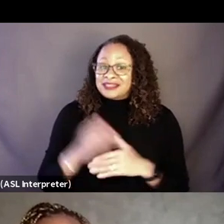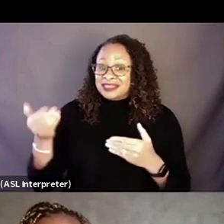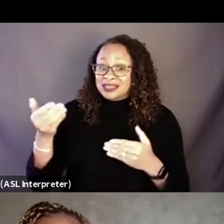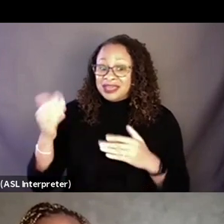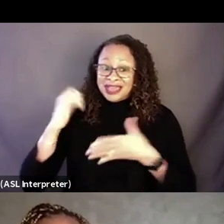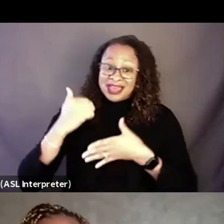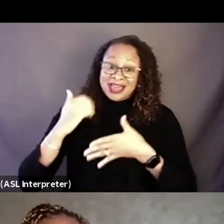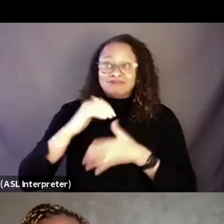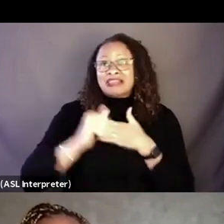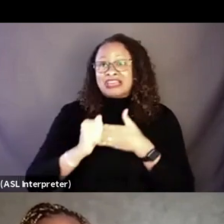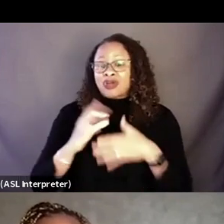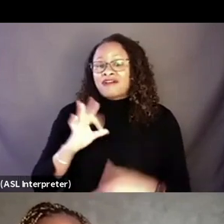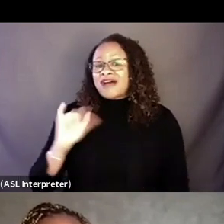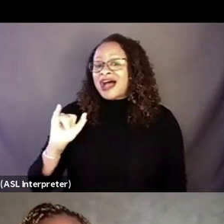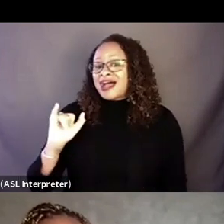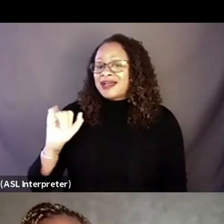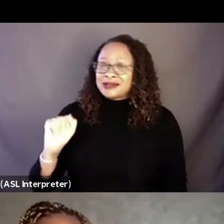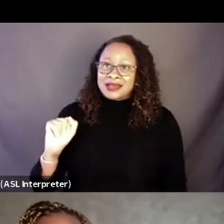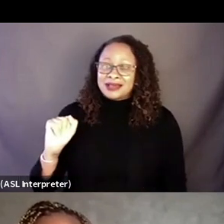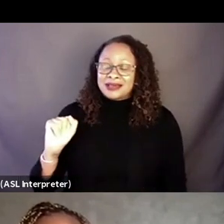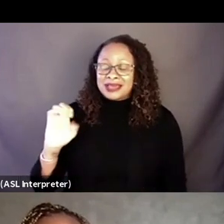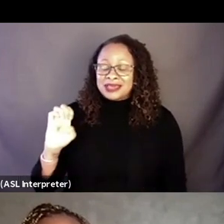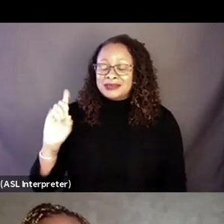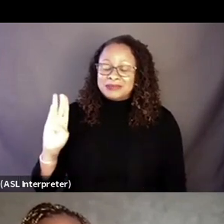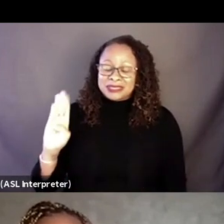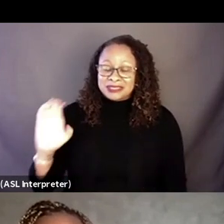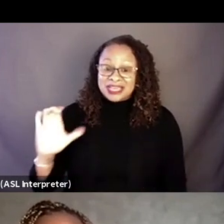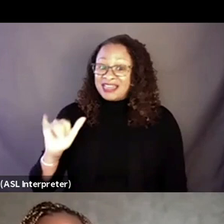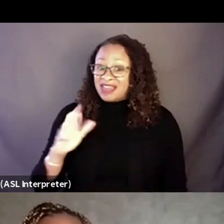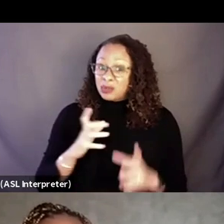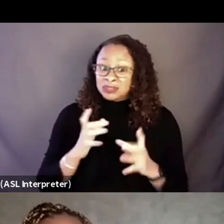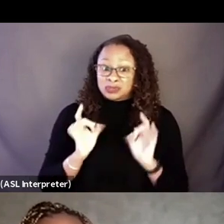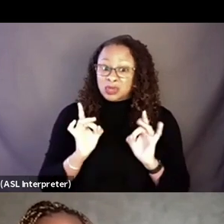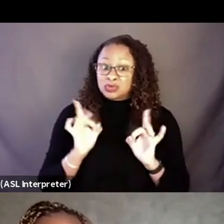So that was a trauma for my family. That was extremely devastating.